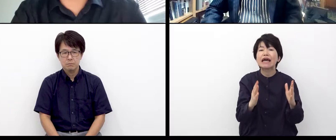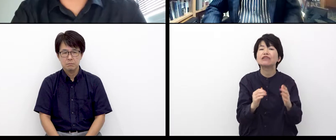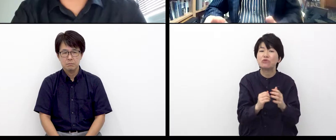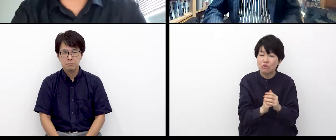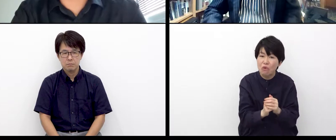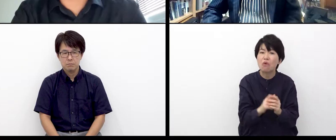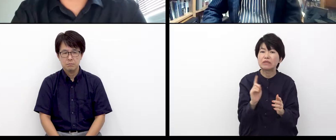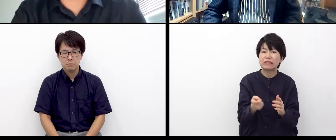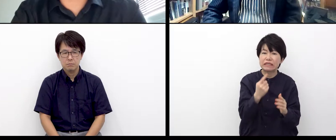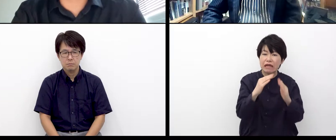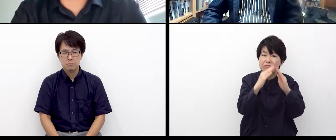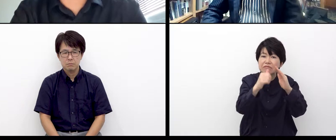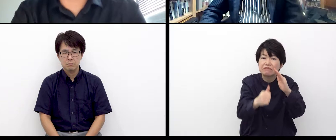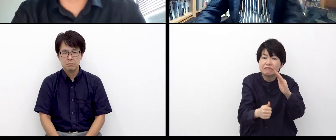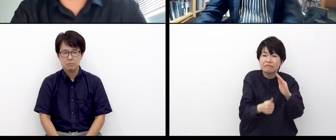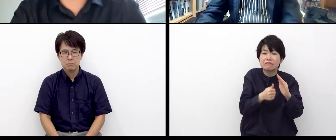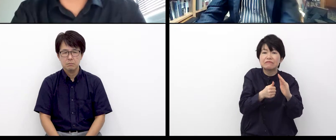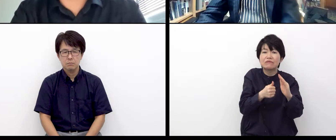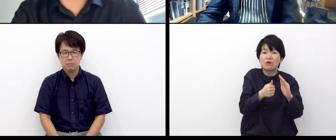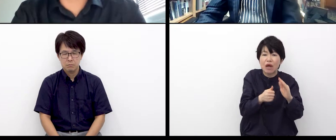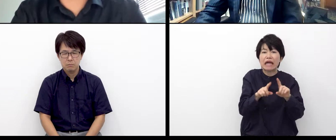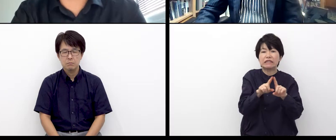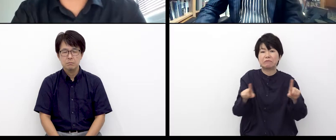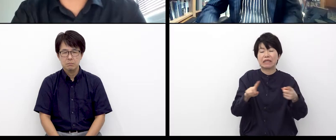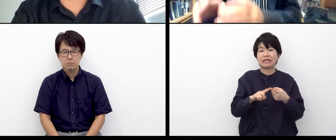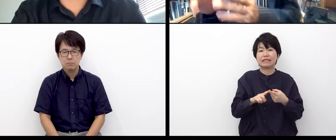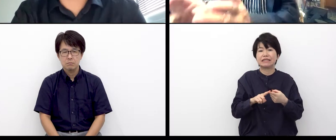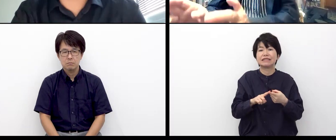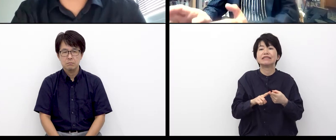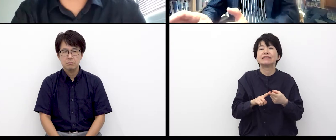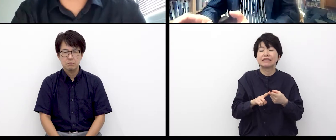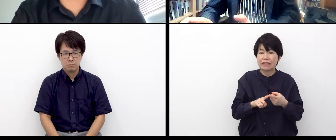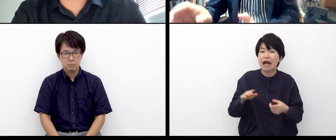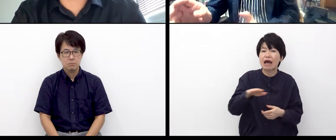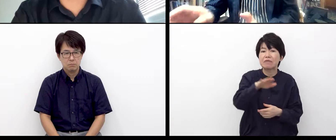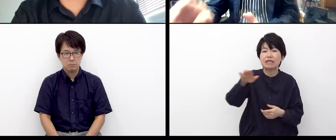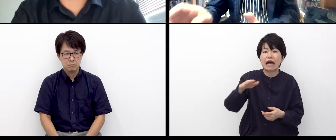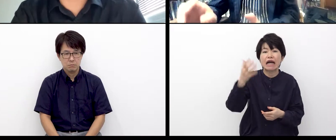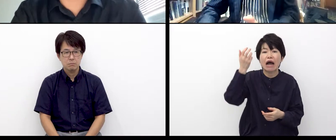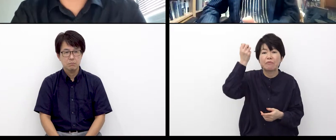they also become physically shut-in. So, the most people’s impression